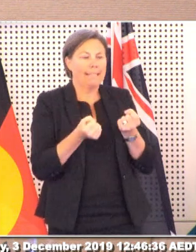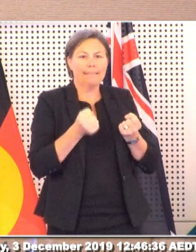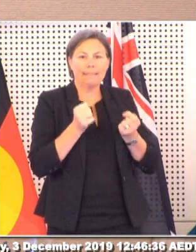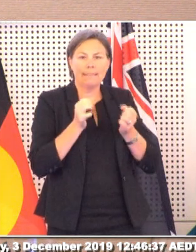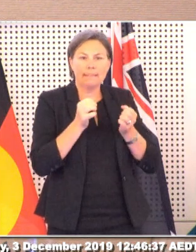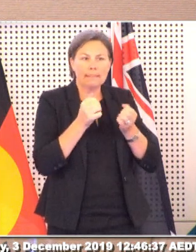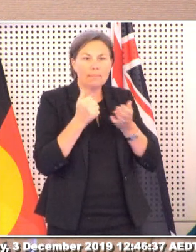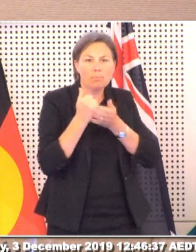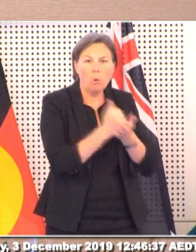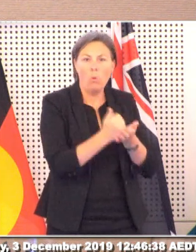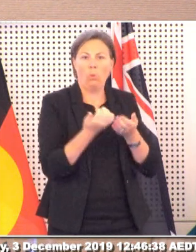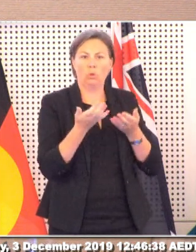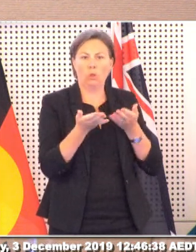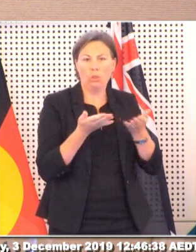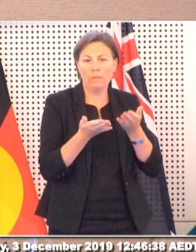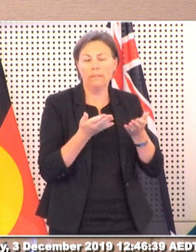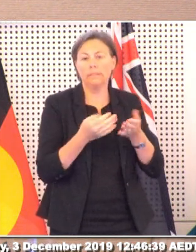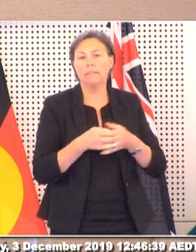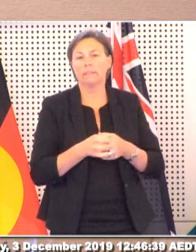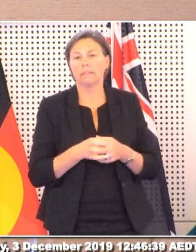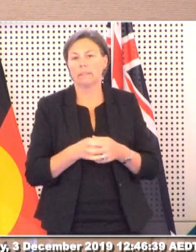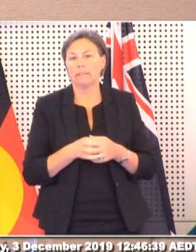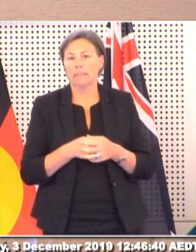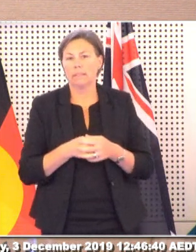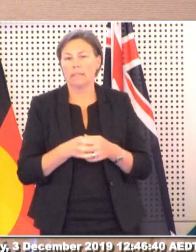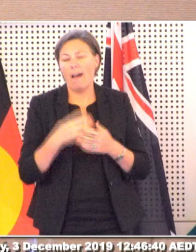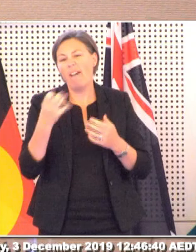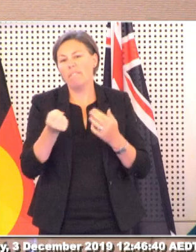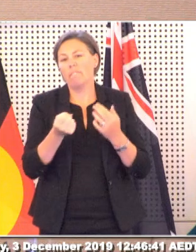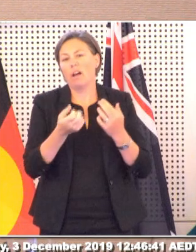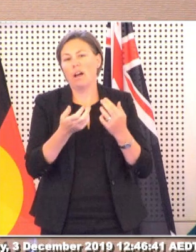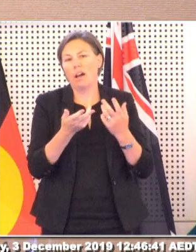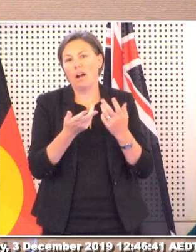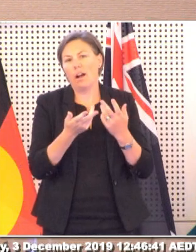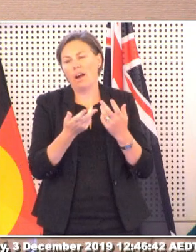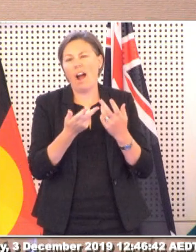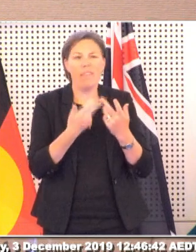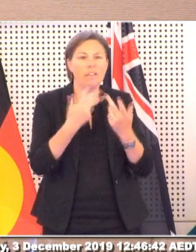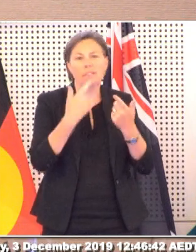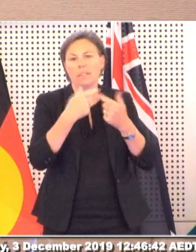probably the more common ones, but there are others that I might be given from time to time.